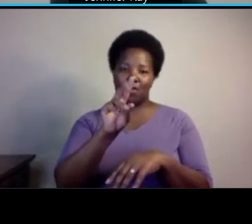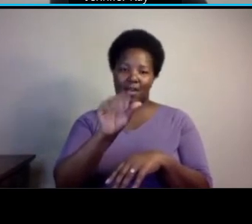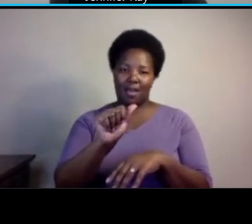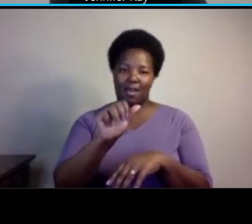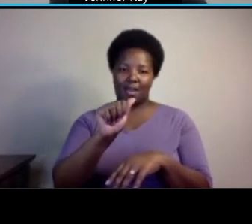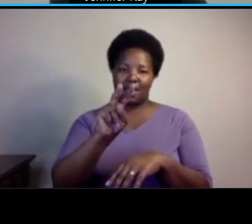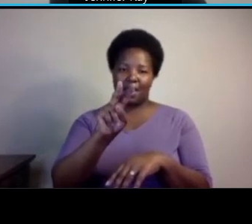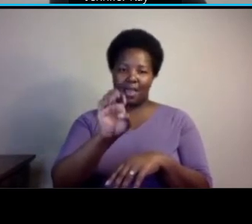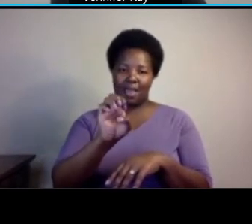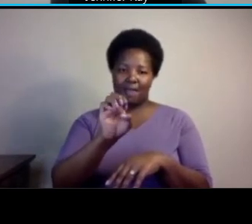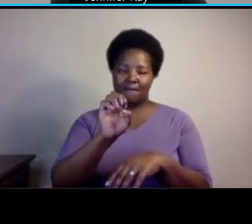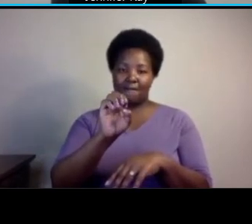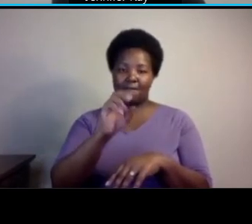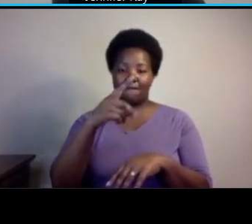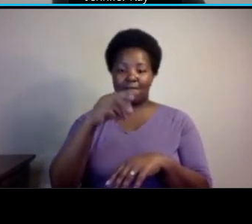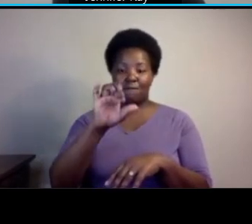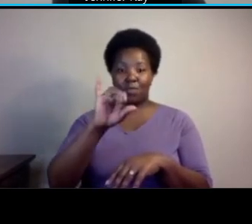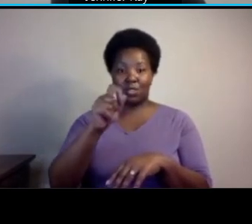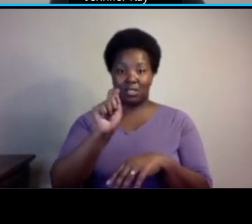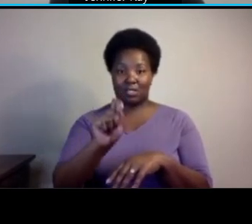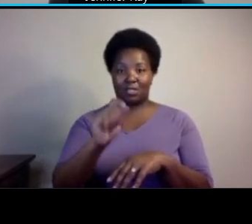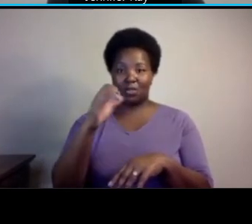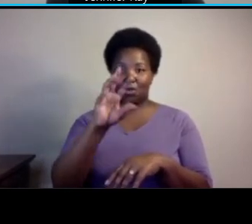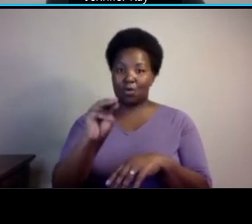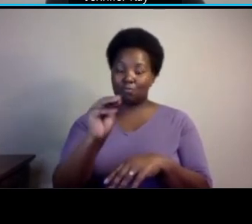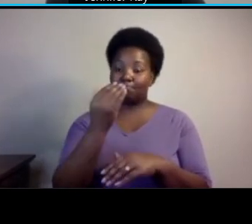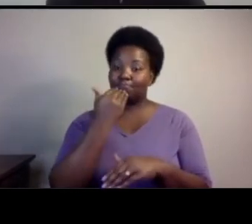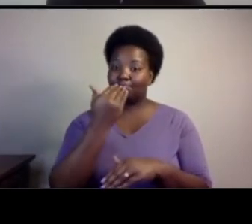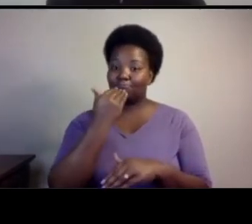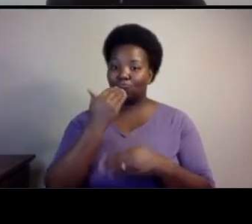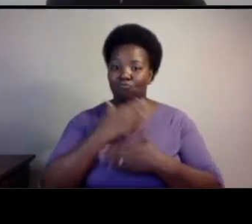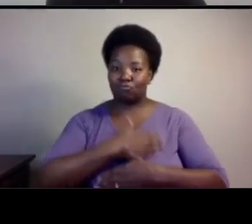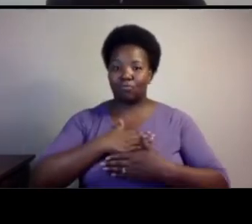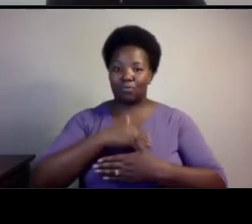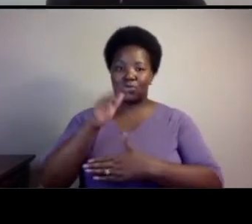again thank you and have a wonderful evening